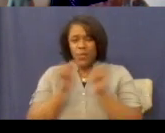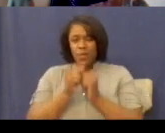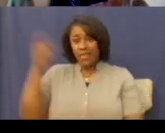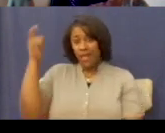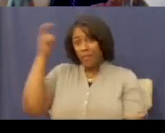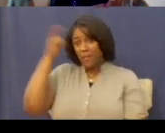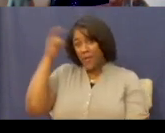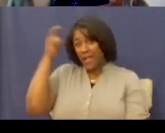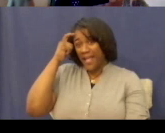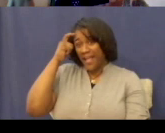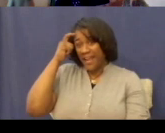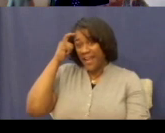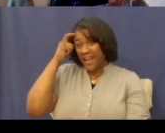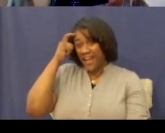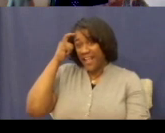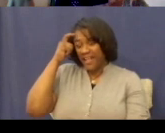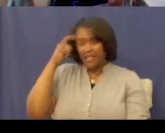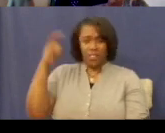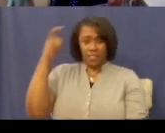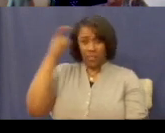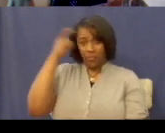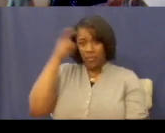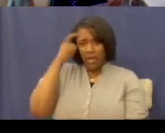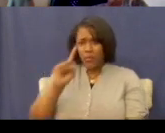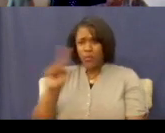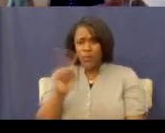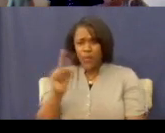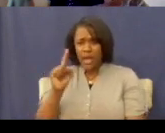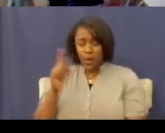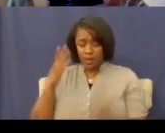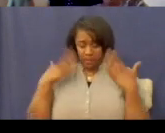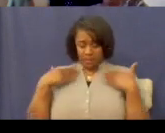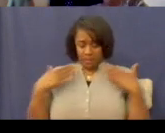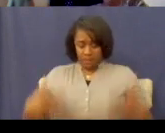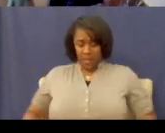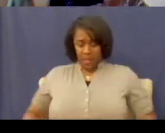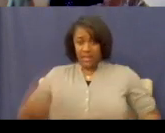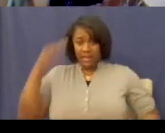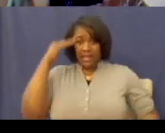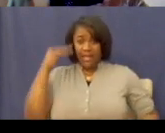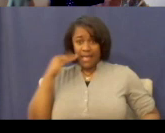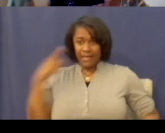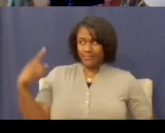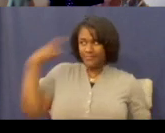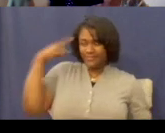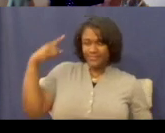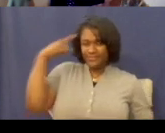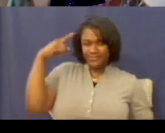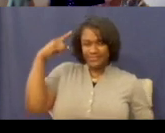The brain sits all the way up in the head and you can see in this picture of the brain